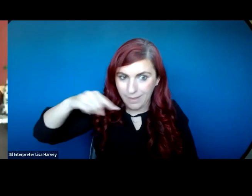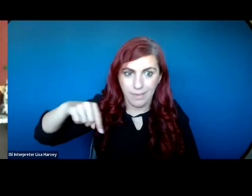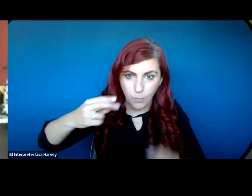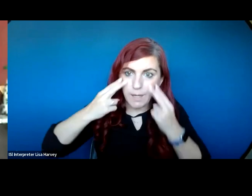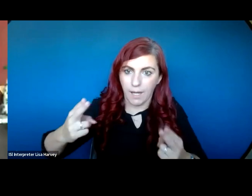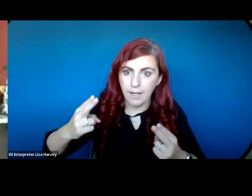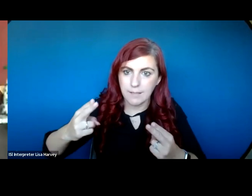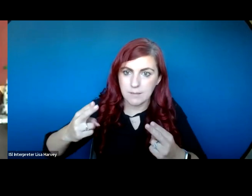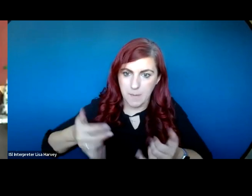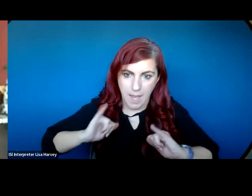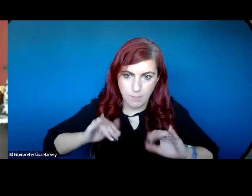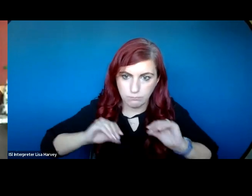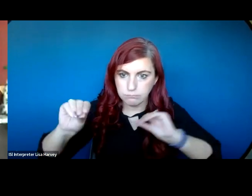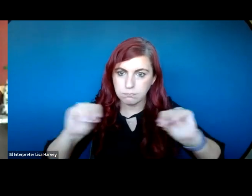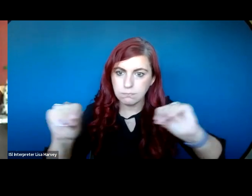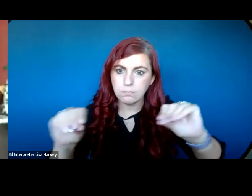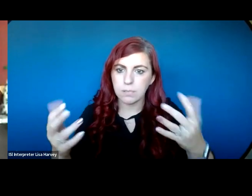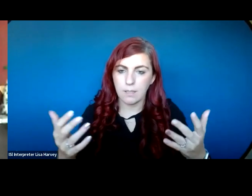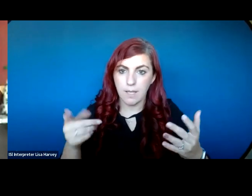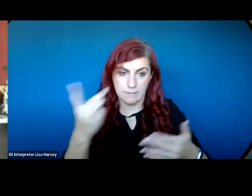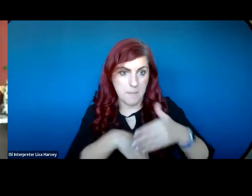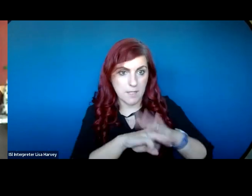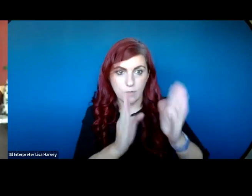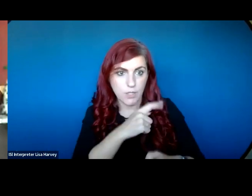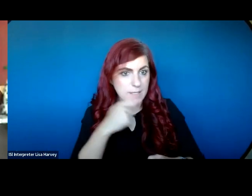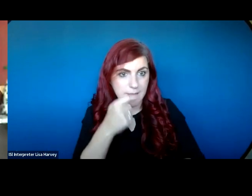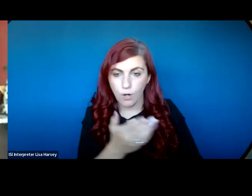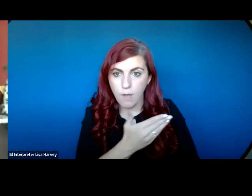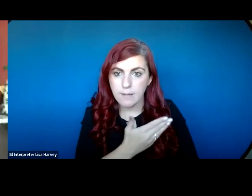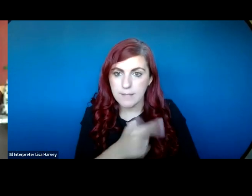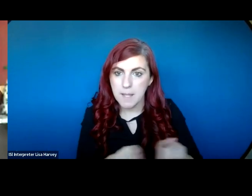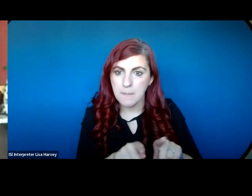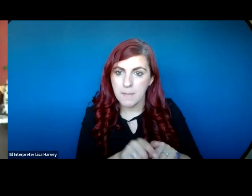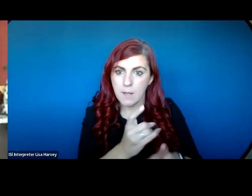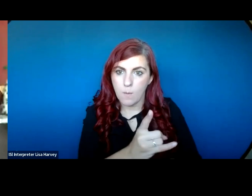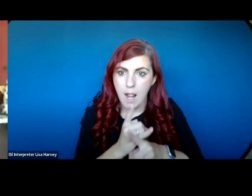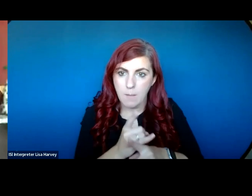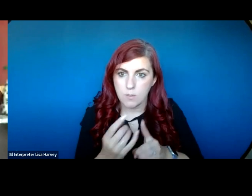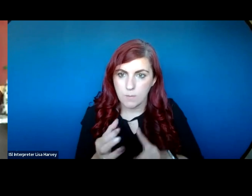And that's what the Minister earlier on said that he would help us get mobility.